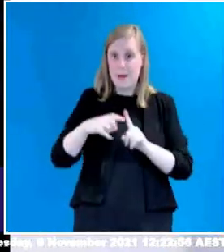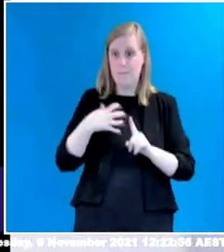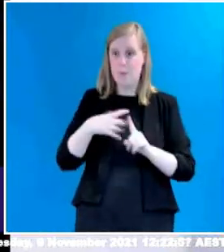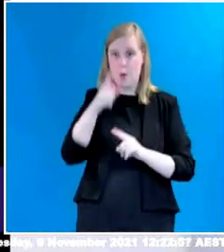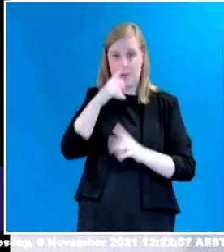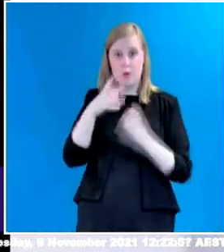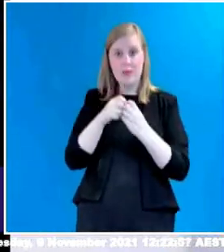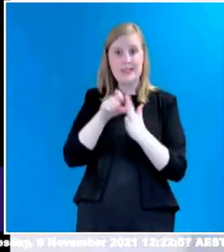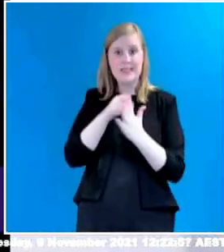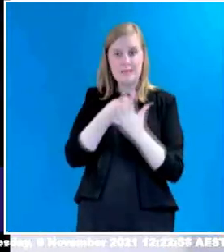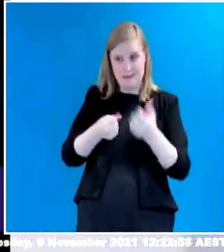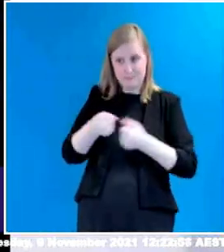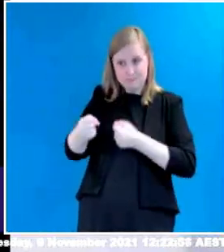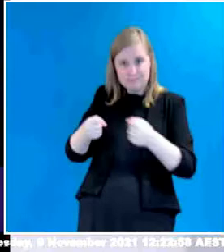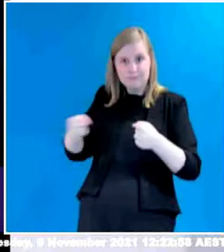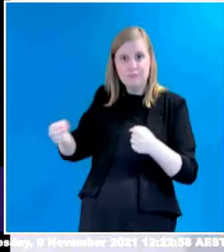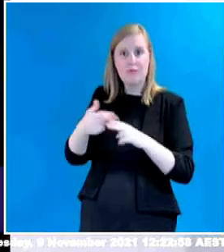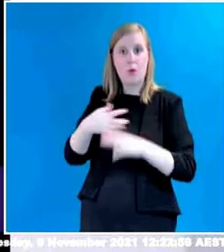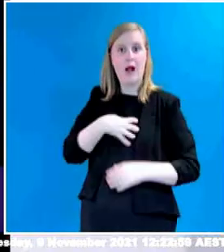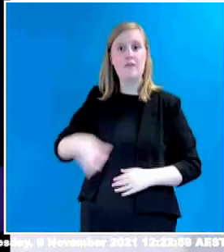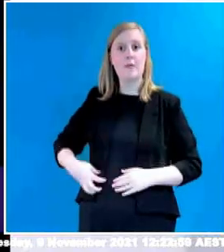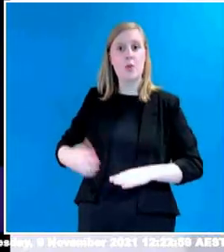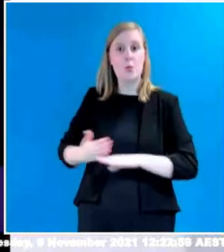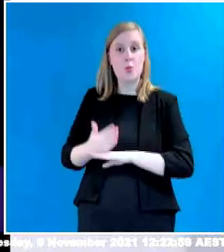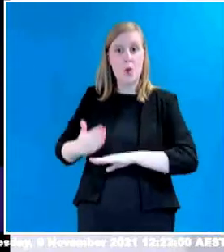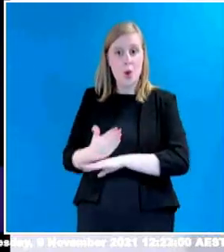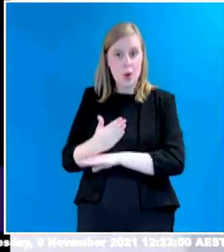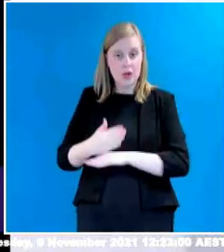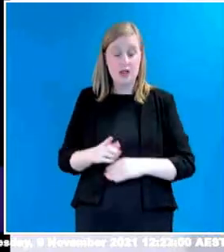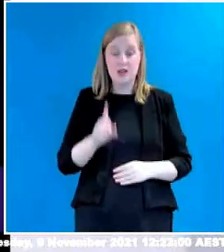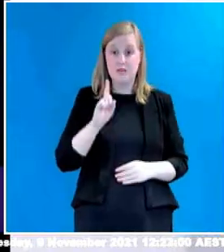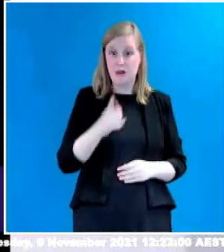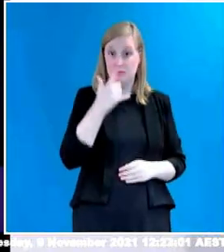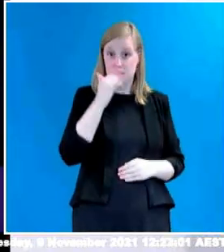But even the Victorian Government is not collecting the data it needs to better